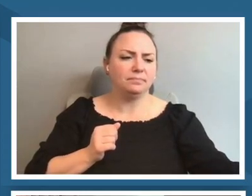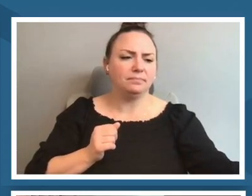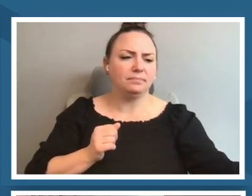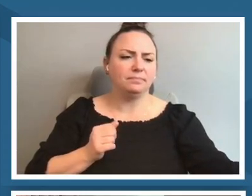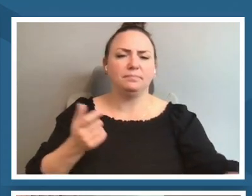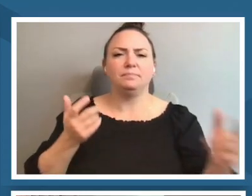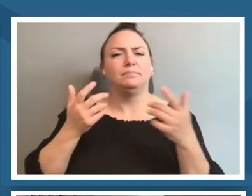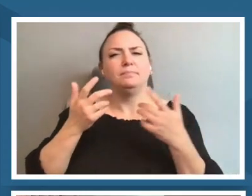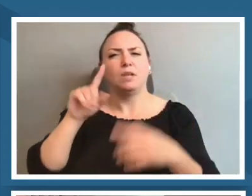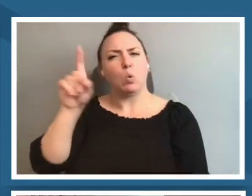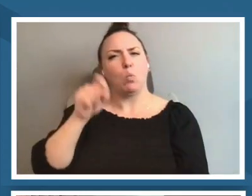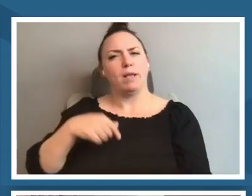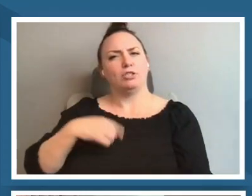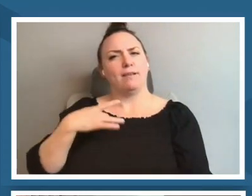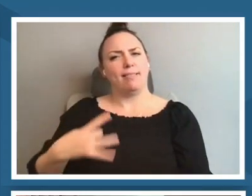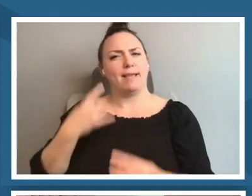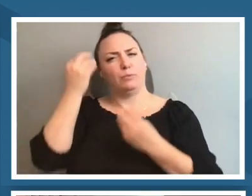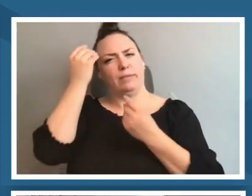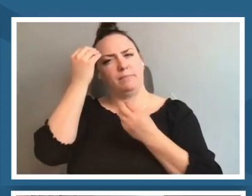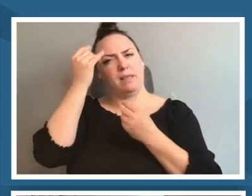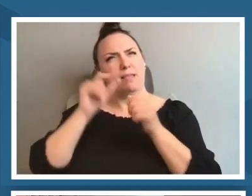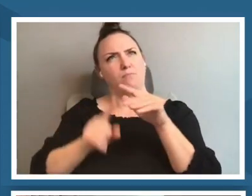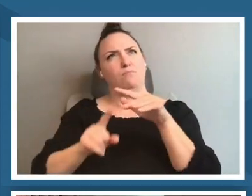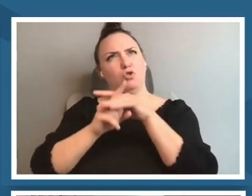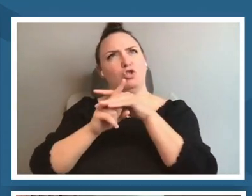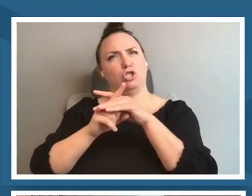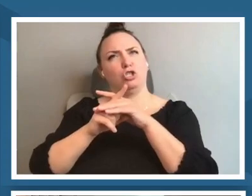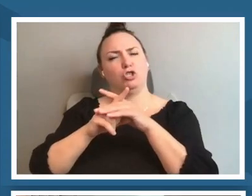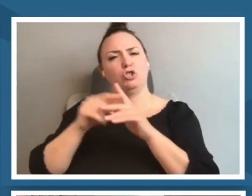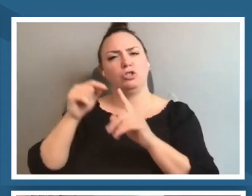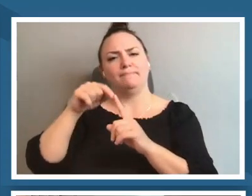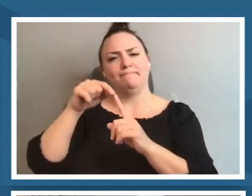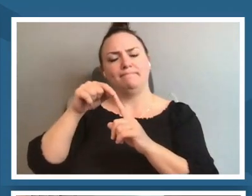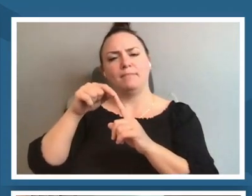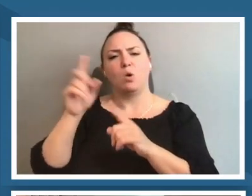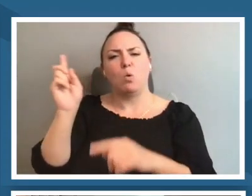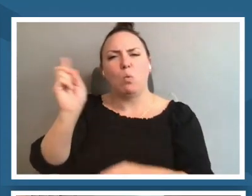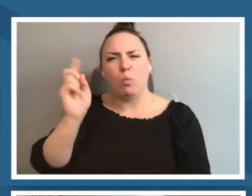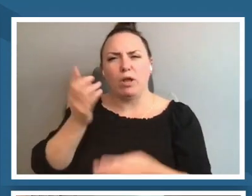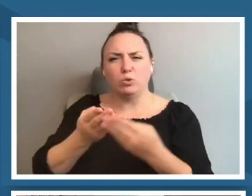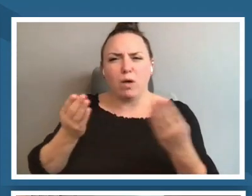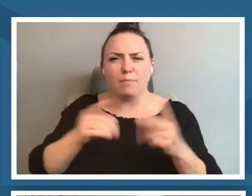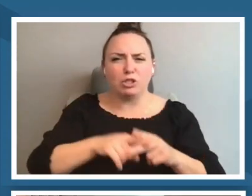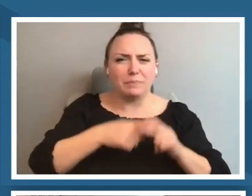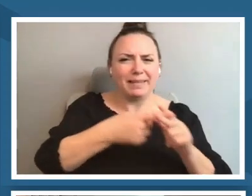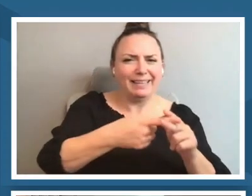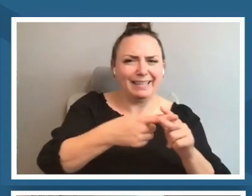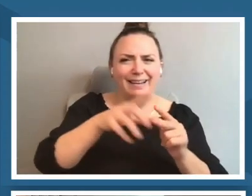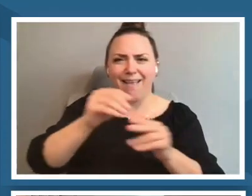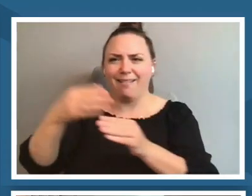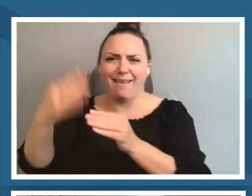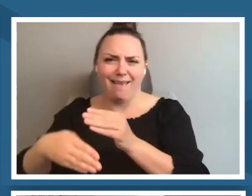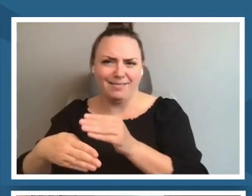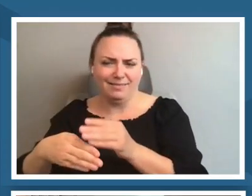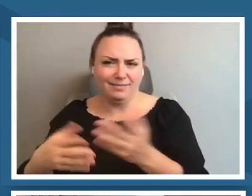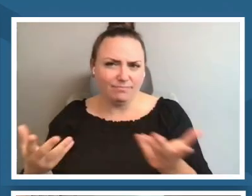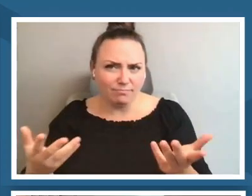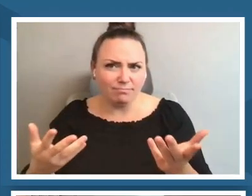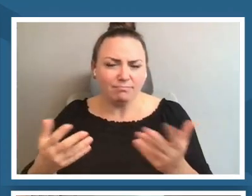and that emerged in my work in the prairie delta is this question of where do objects begin and end